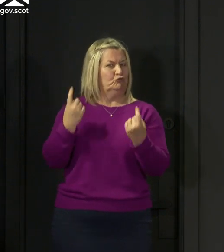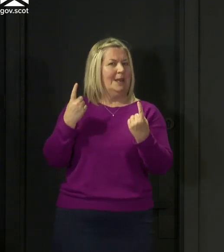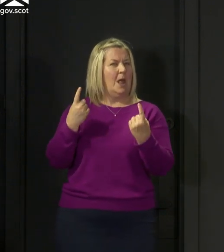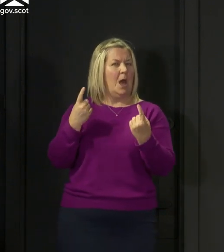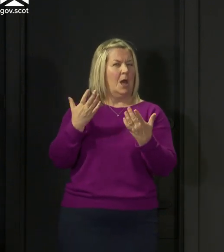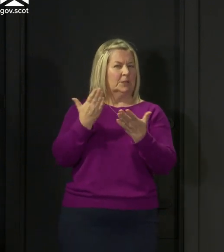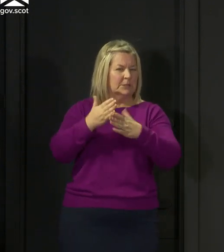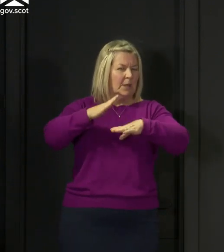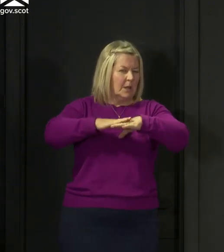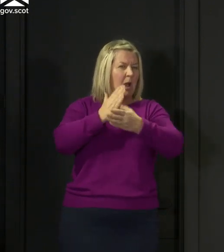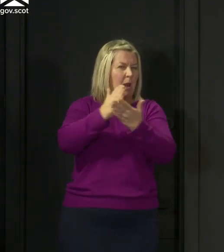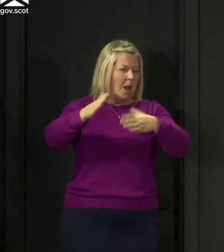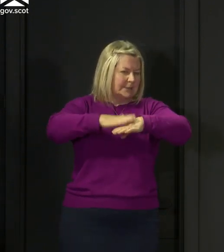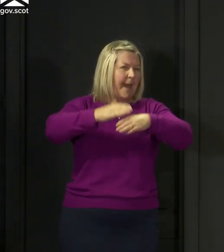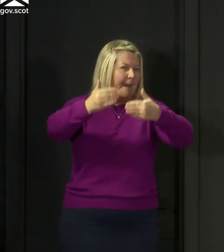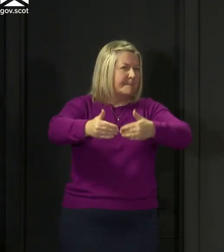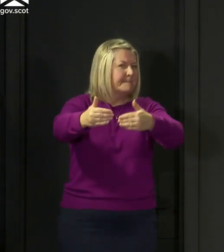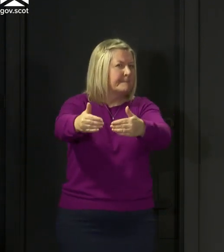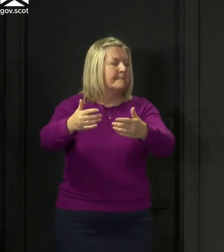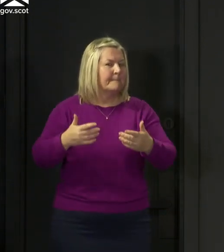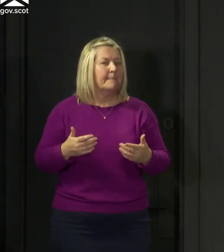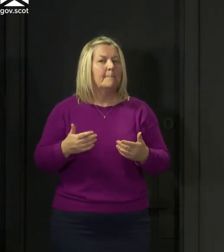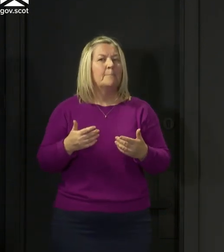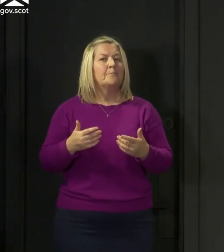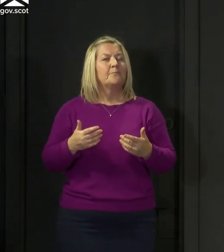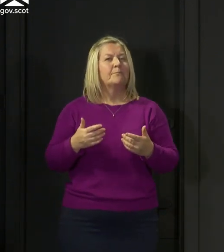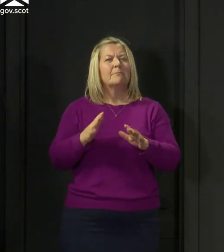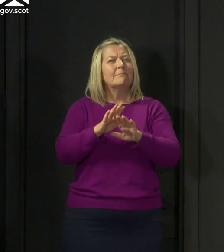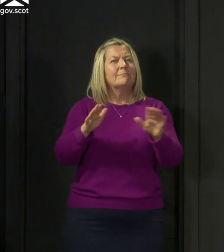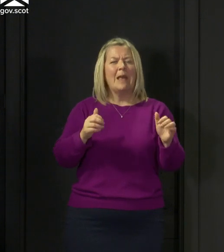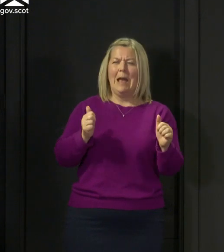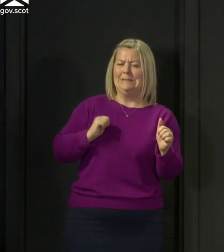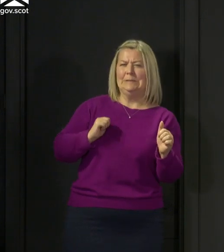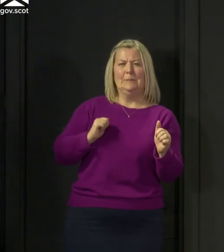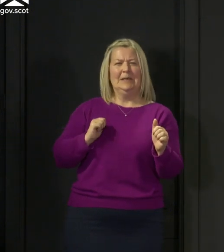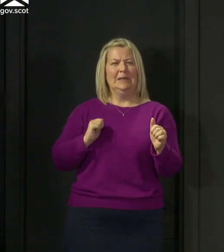thing I would say, though, is I don't think anyone is anticipating or, certainly not from